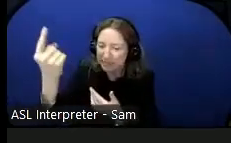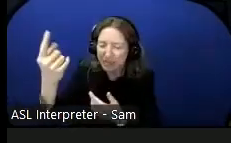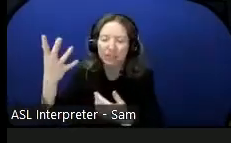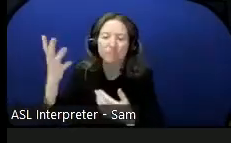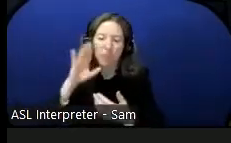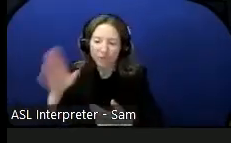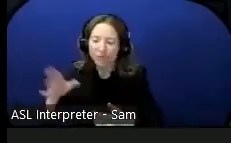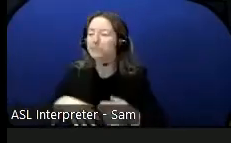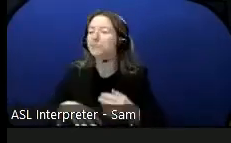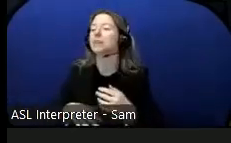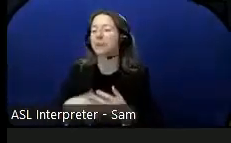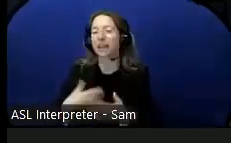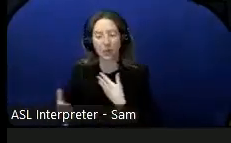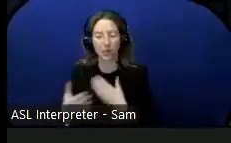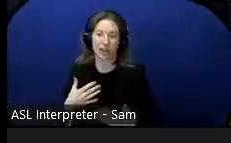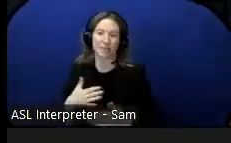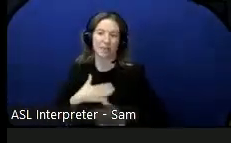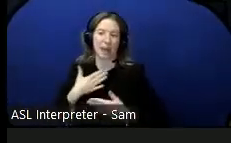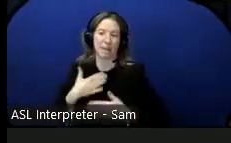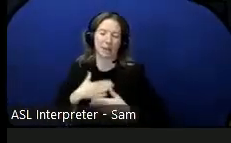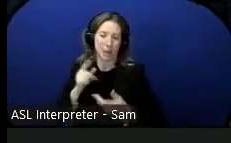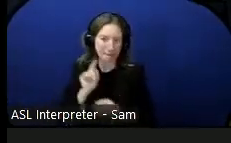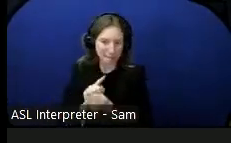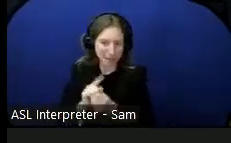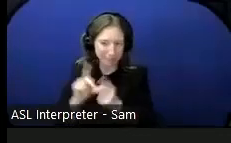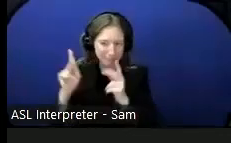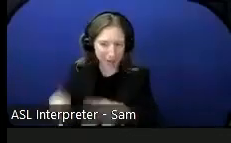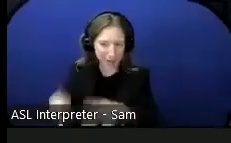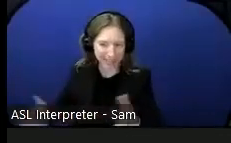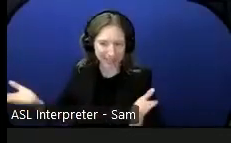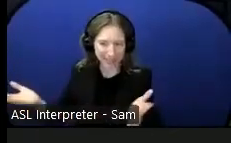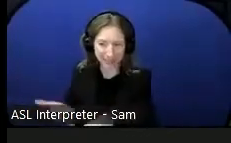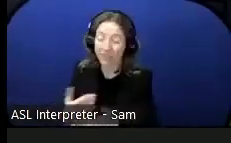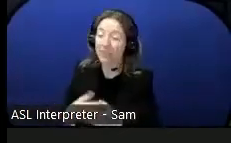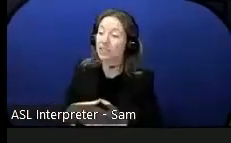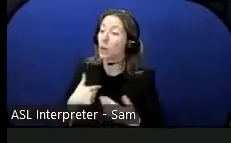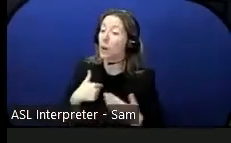So, without further ado, Tyler, I'll just have you take over.